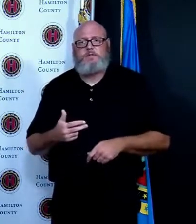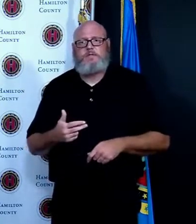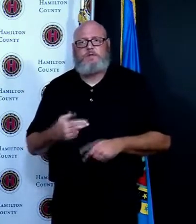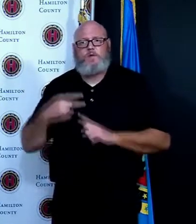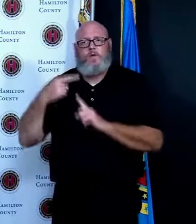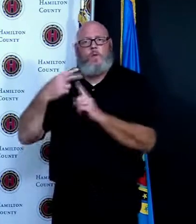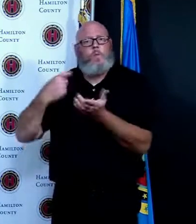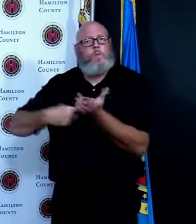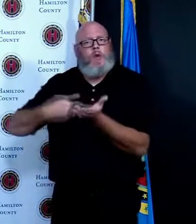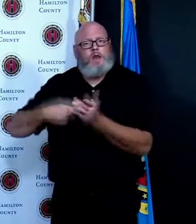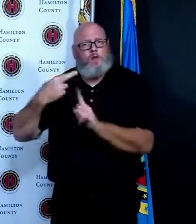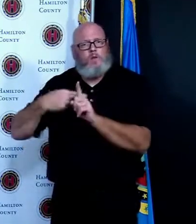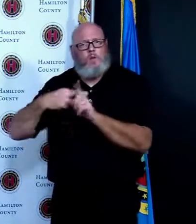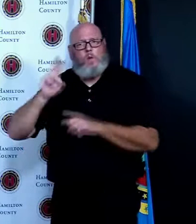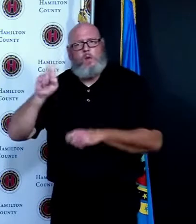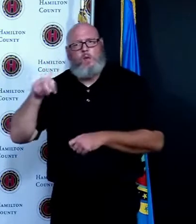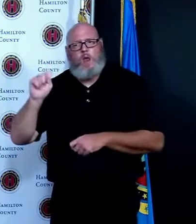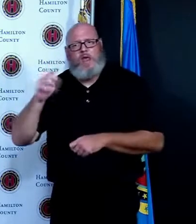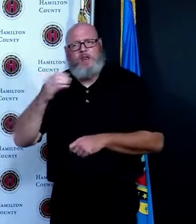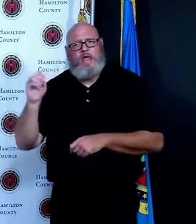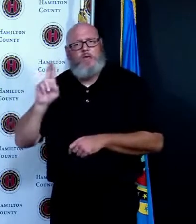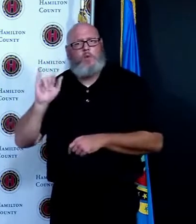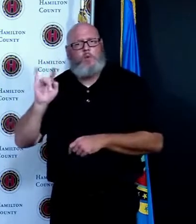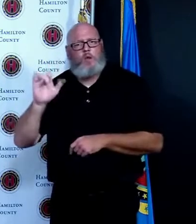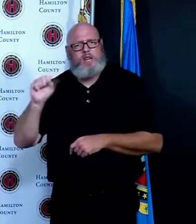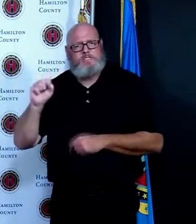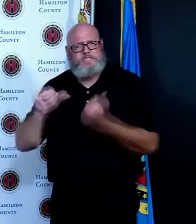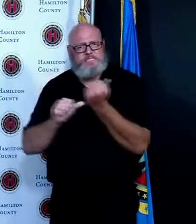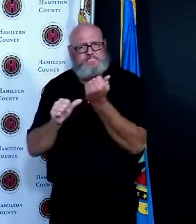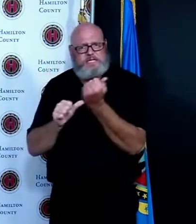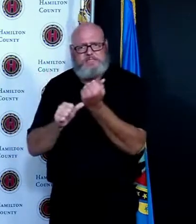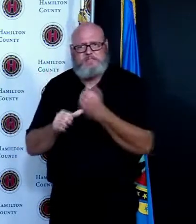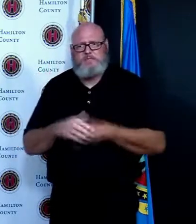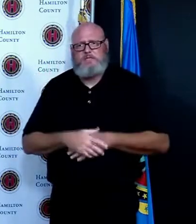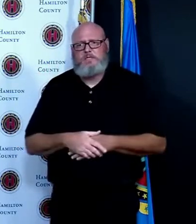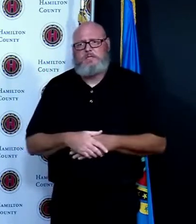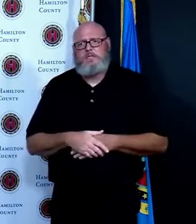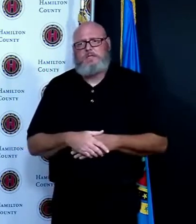correctly so we really tried to hit those basic needs as quickly as we could out the gate so our